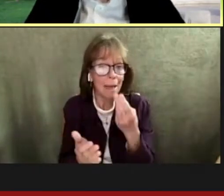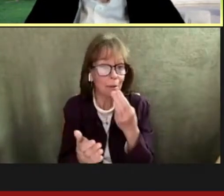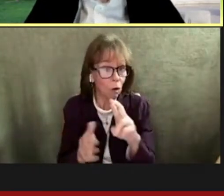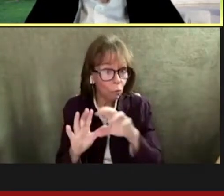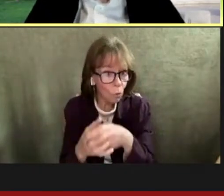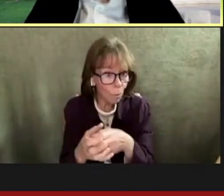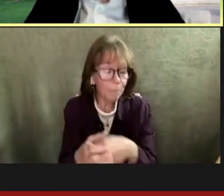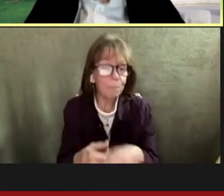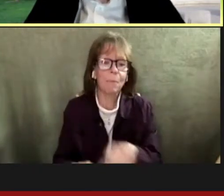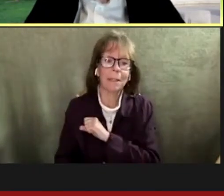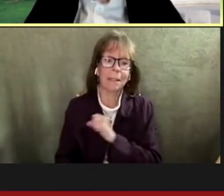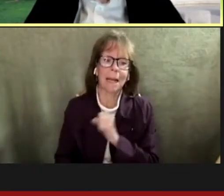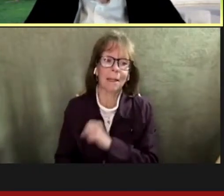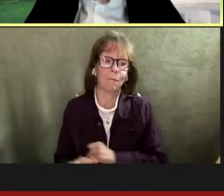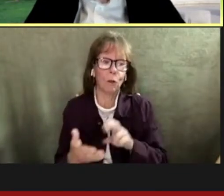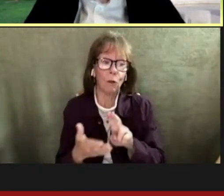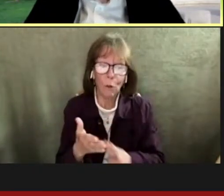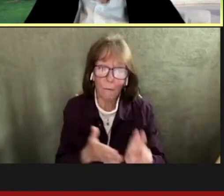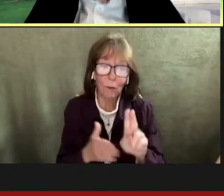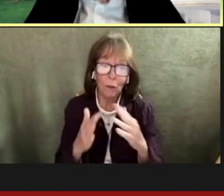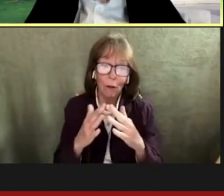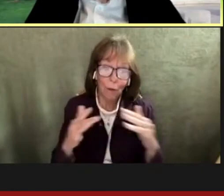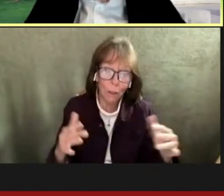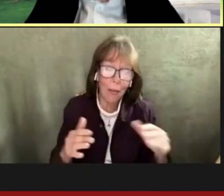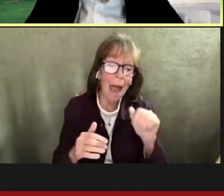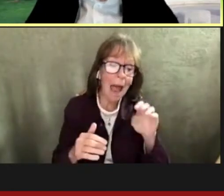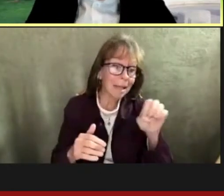the Stanford University Diversity and Access Office.